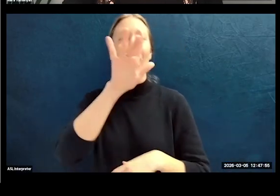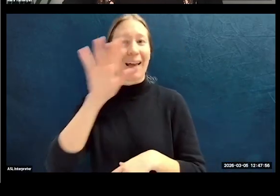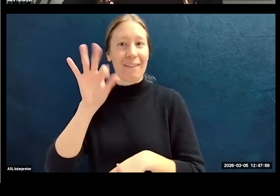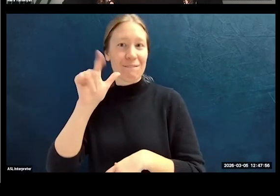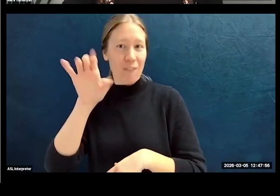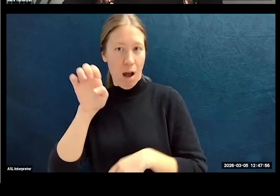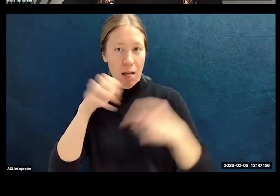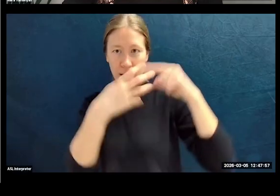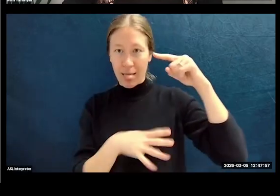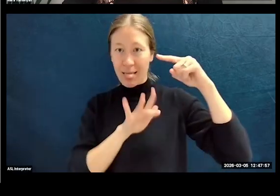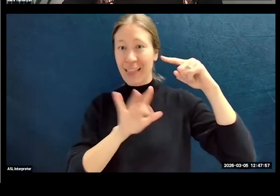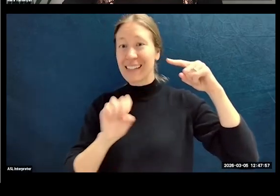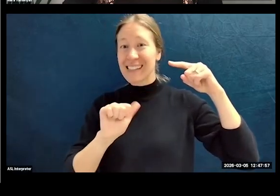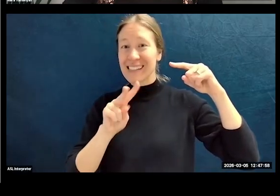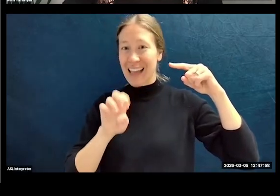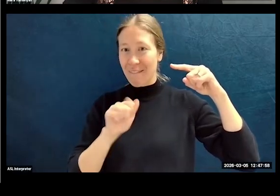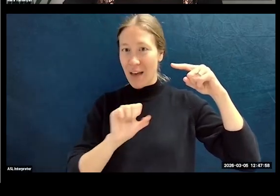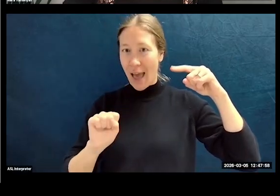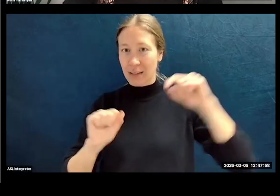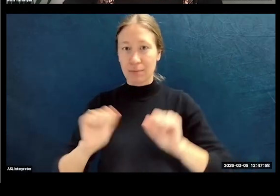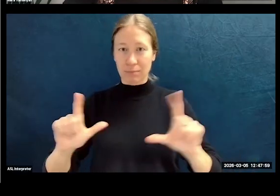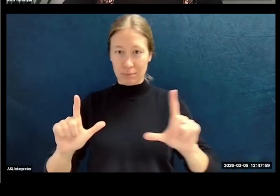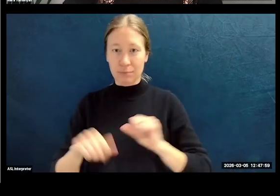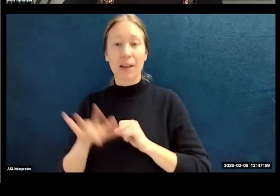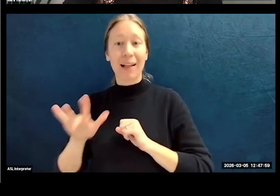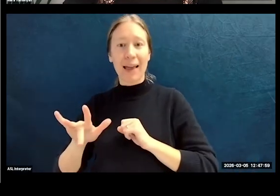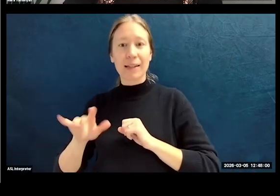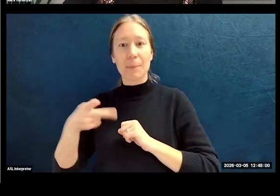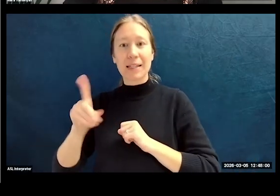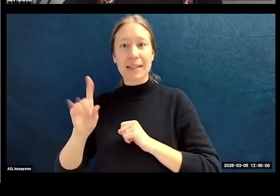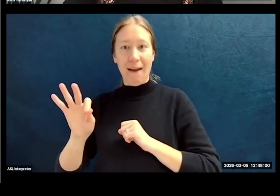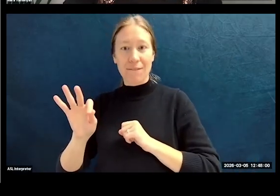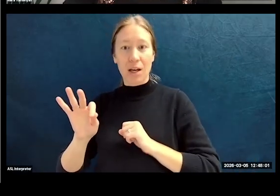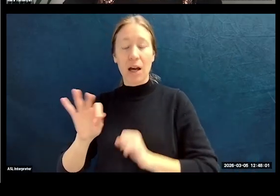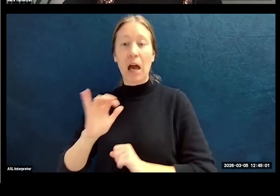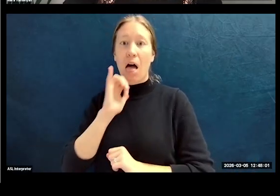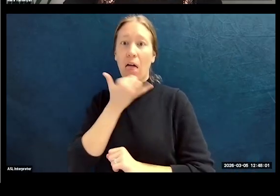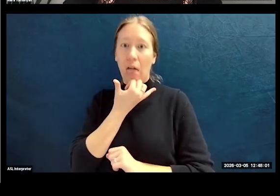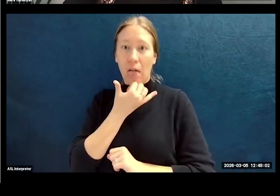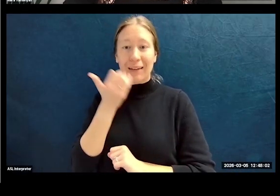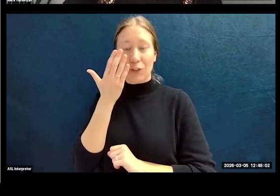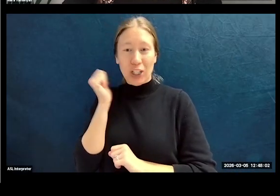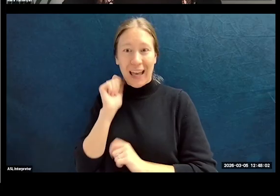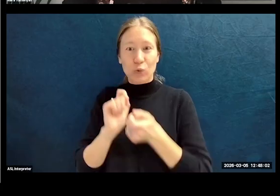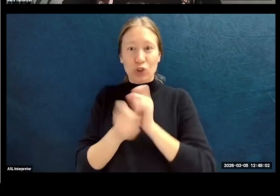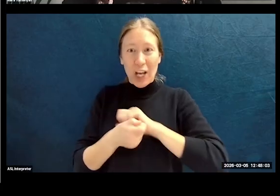and then select file format as PDF, and accidentally click best for printing,